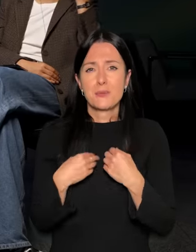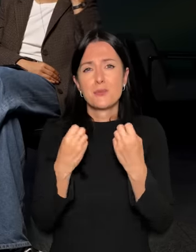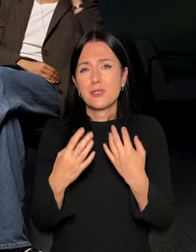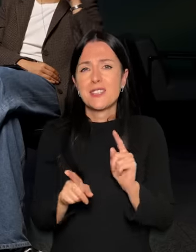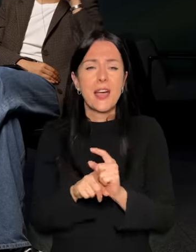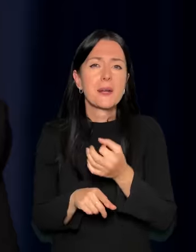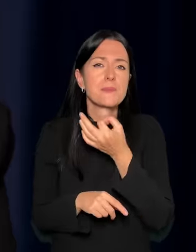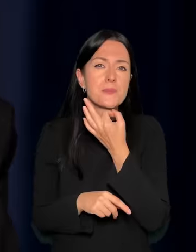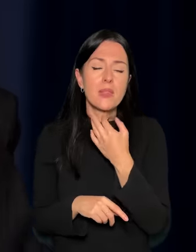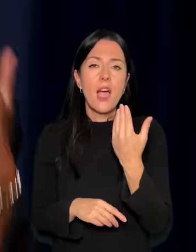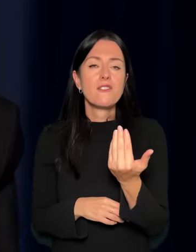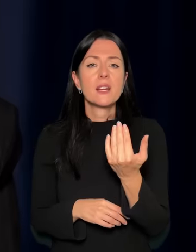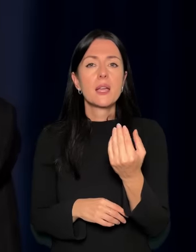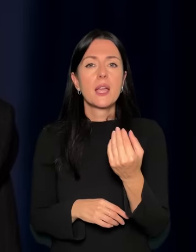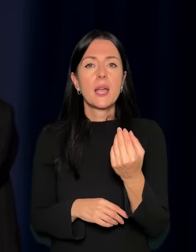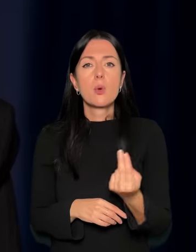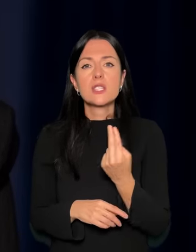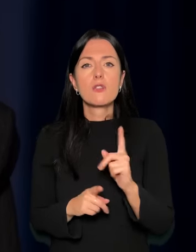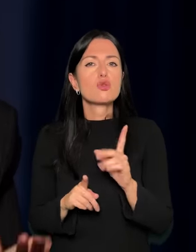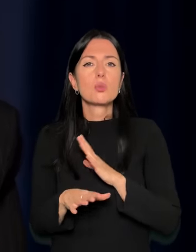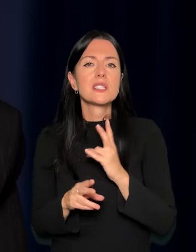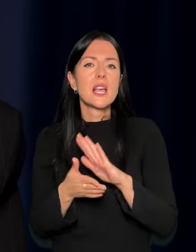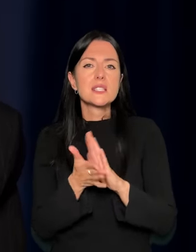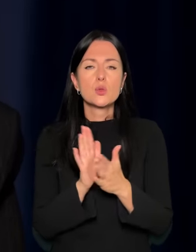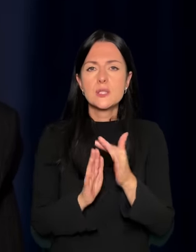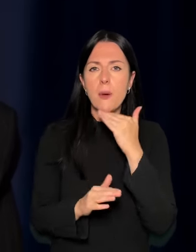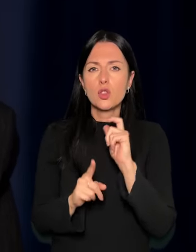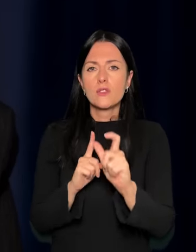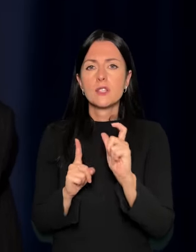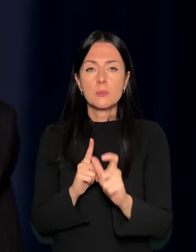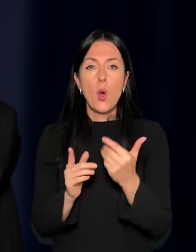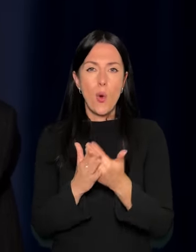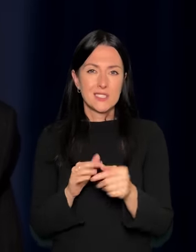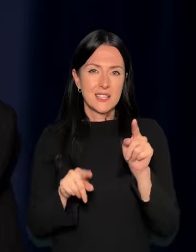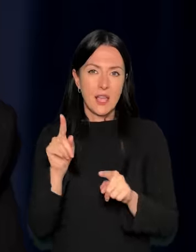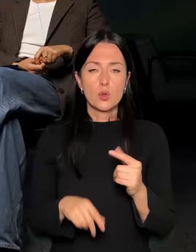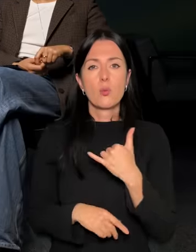I just like it. We also asked what situations they faced and received many responses. Here are some of them.